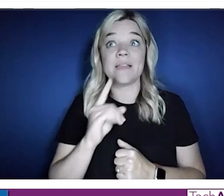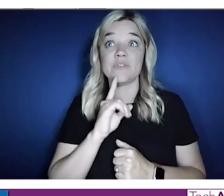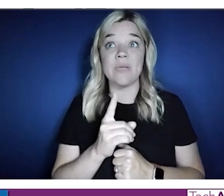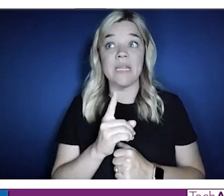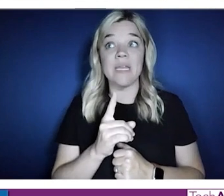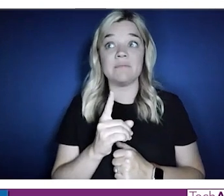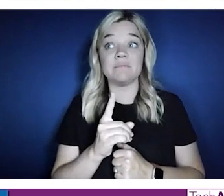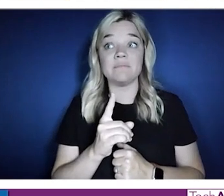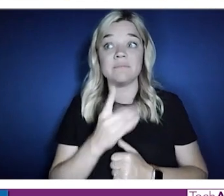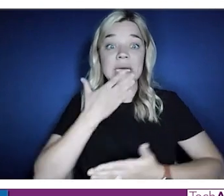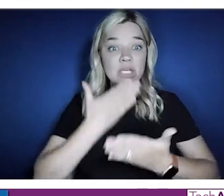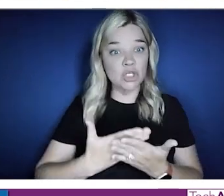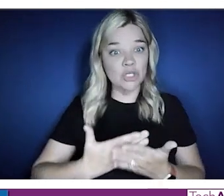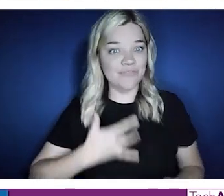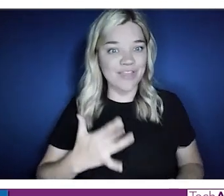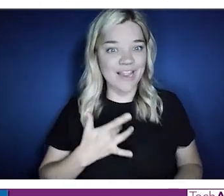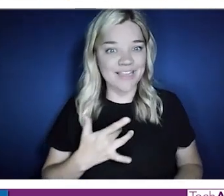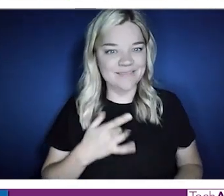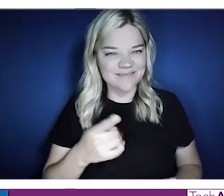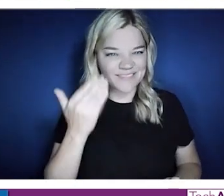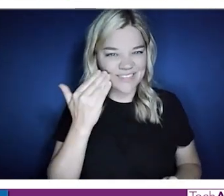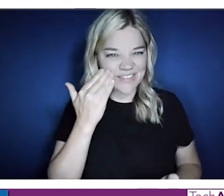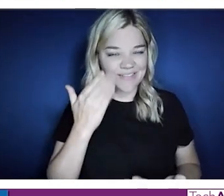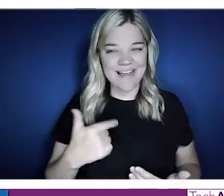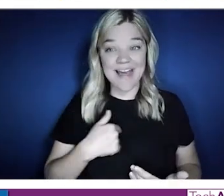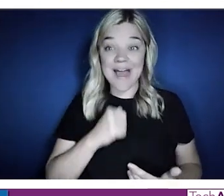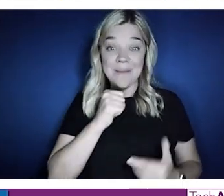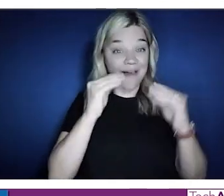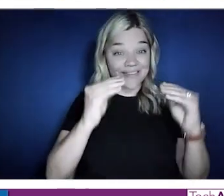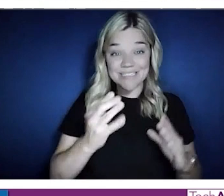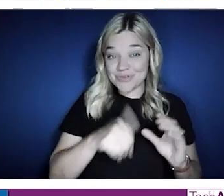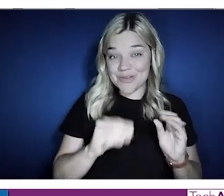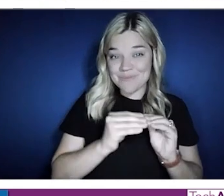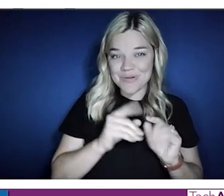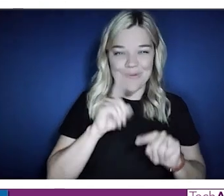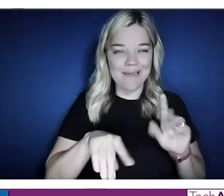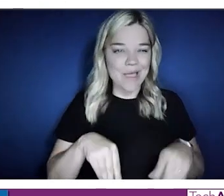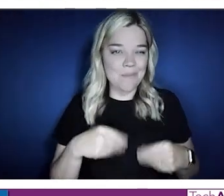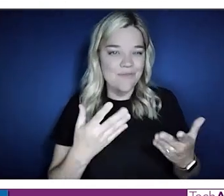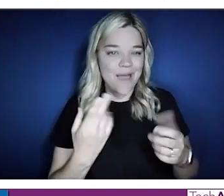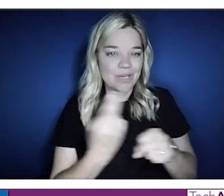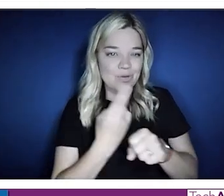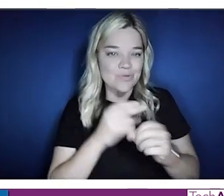you know, and it's not, I'm not a teacher anymore, so I can't provide like user feedback like that.